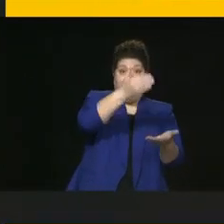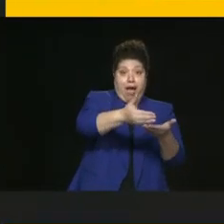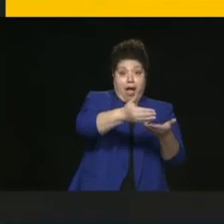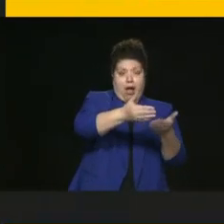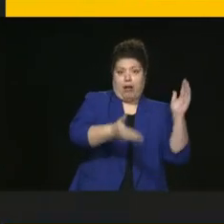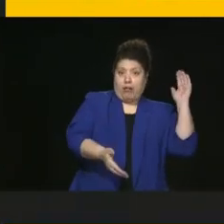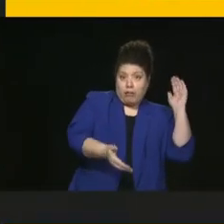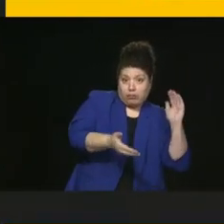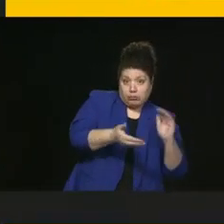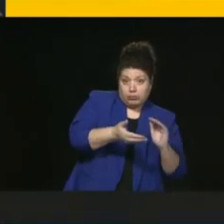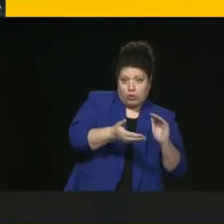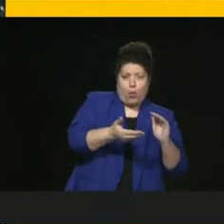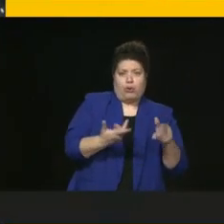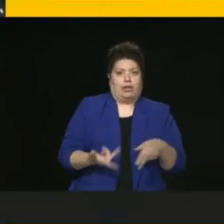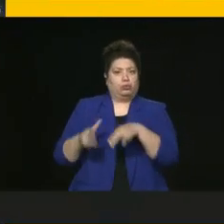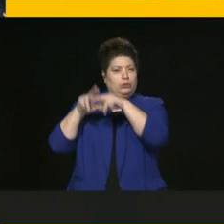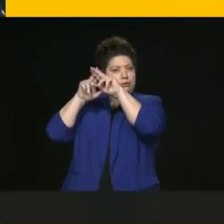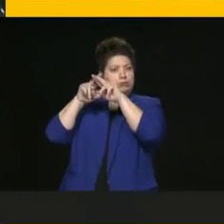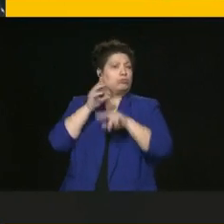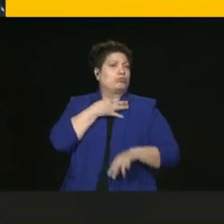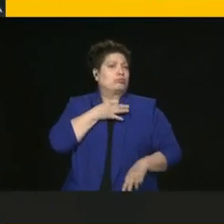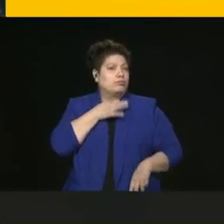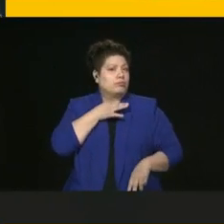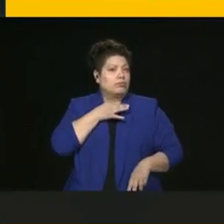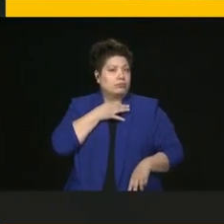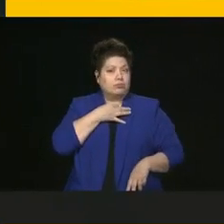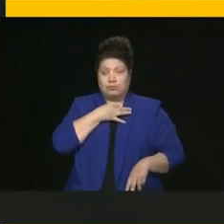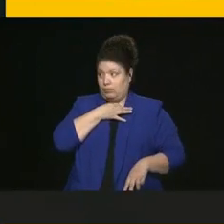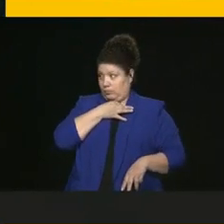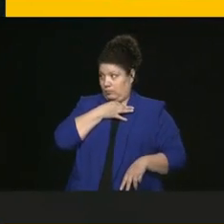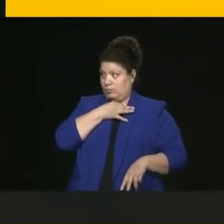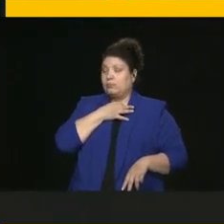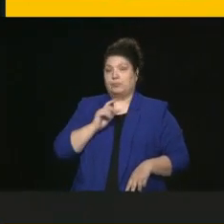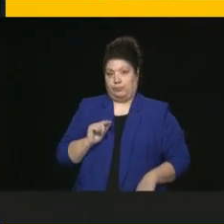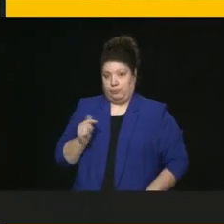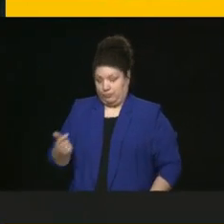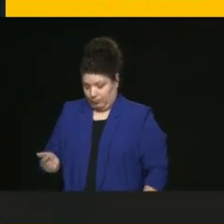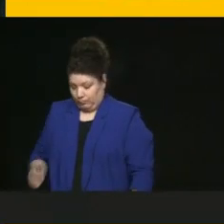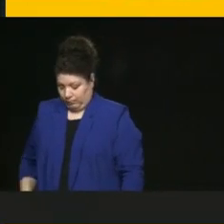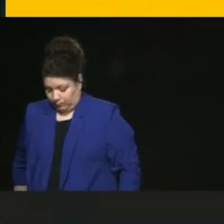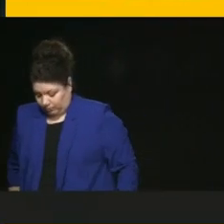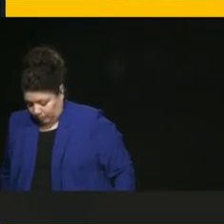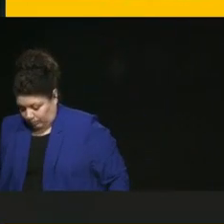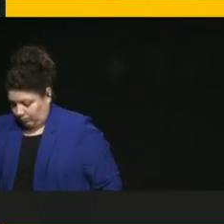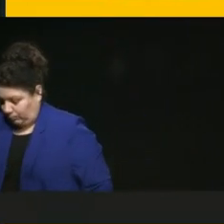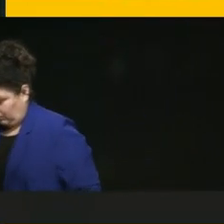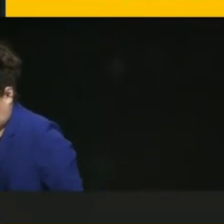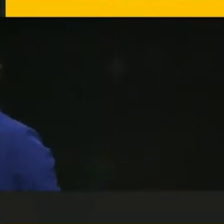LAST 20 YEARS, UP OR DOWN?